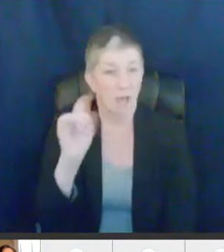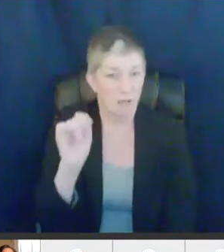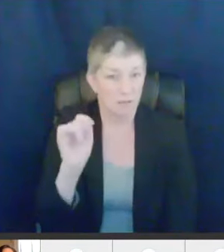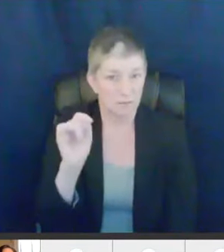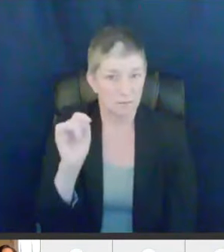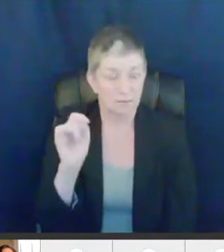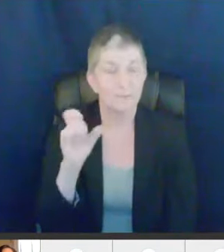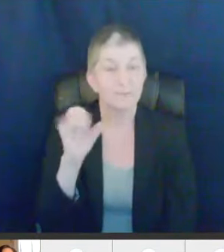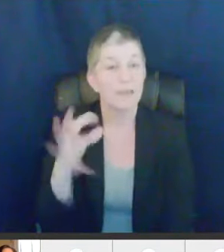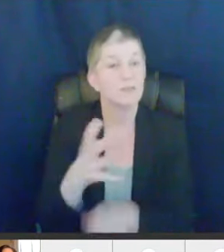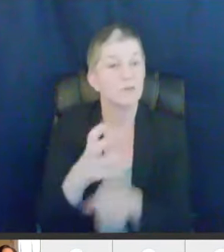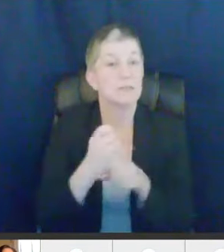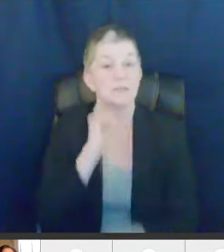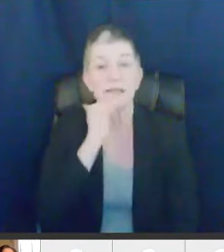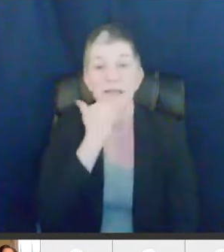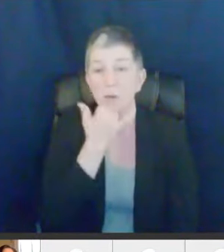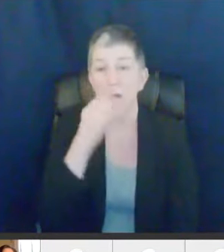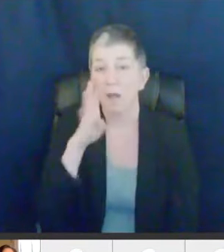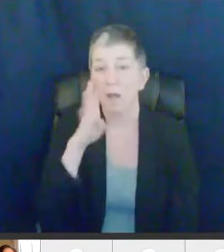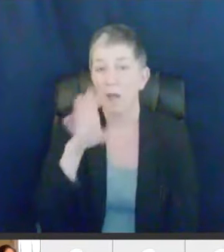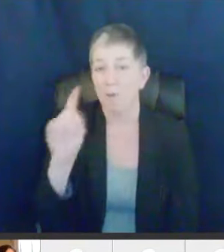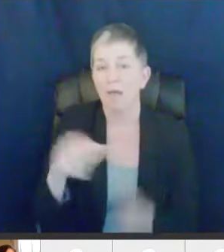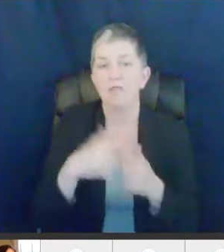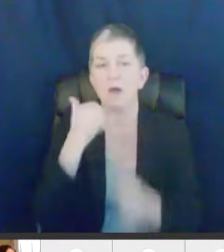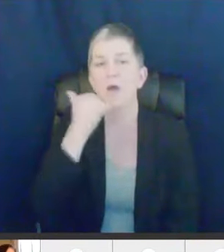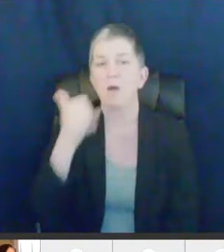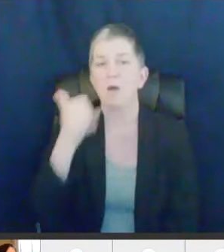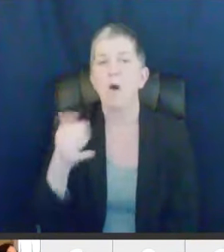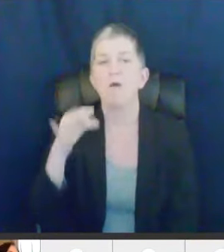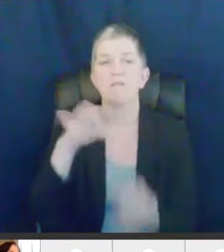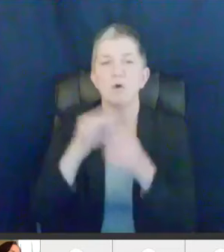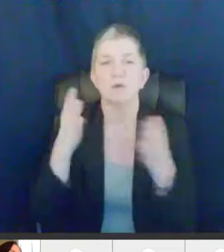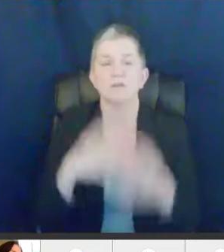received an incorrect ballot you should call voter services at six one zero two